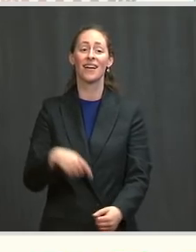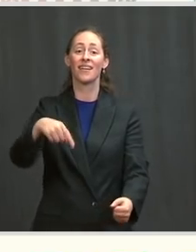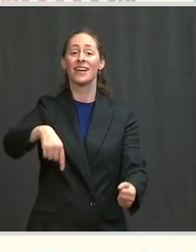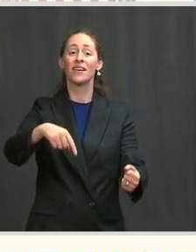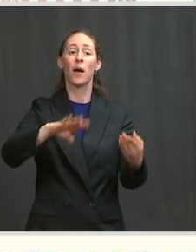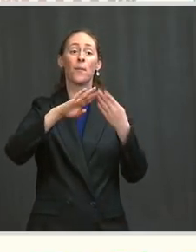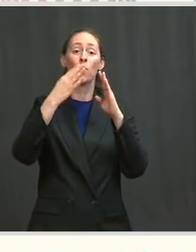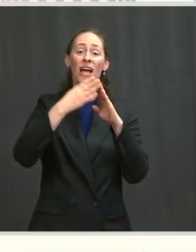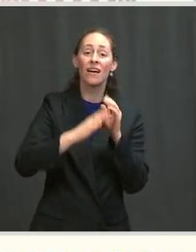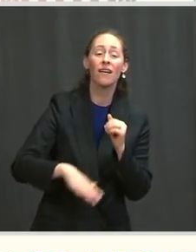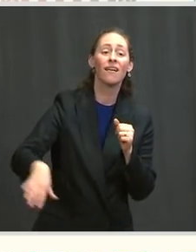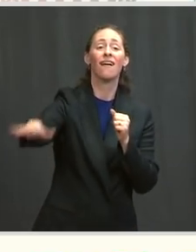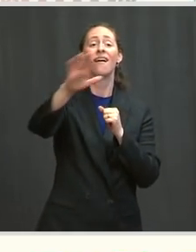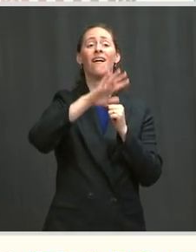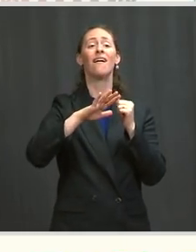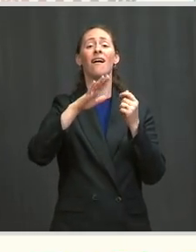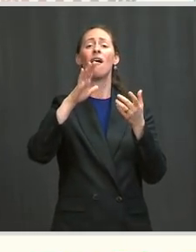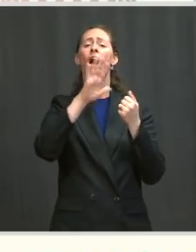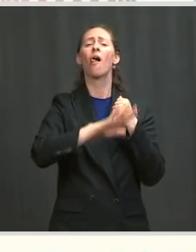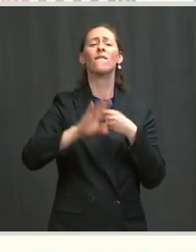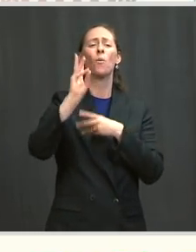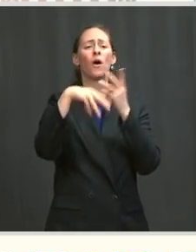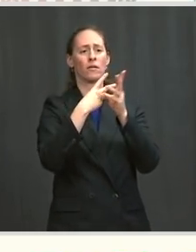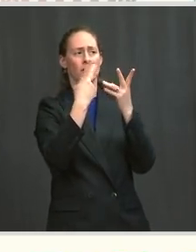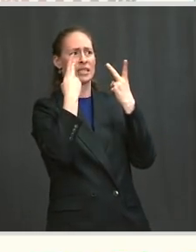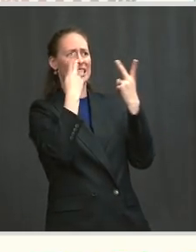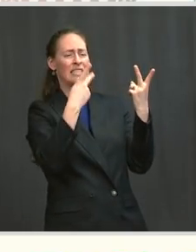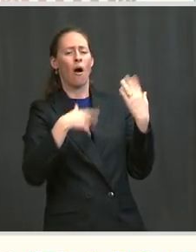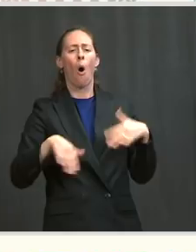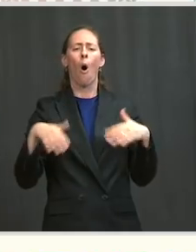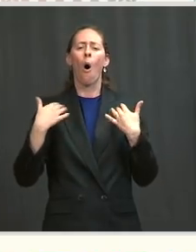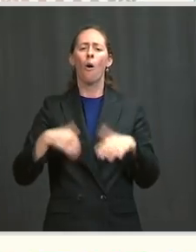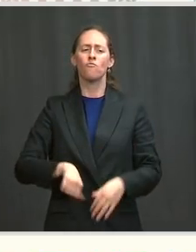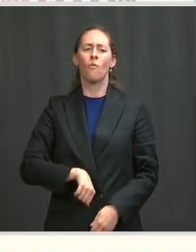Pride Month represents so much. It stands for courage --